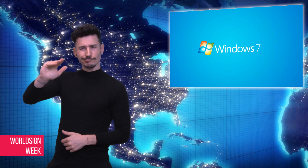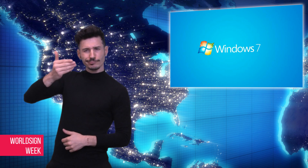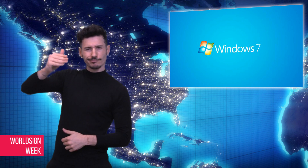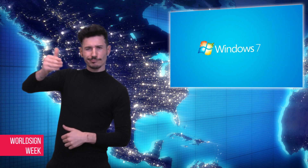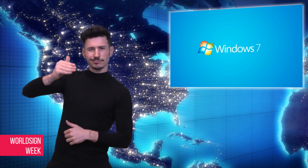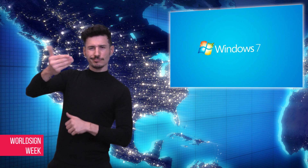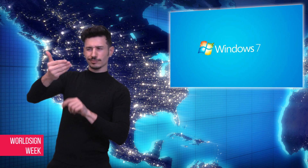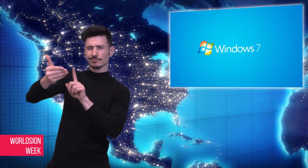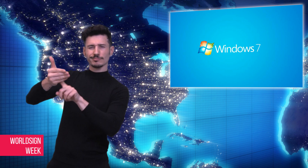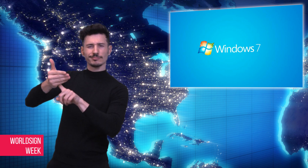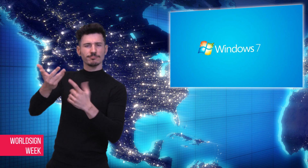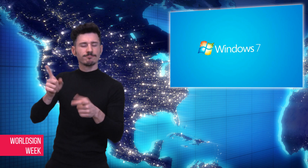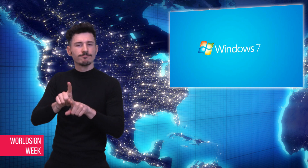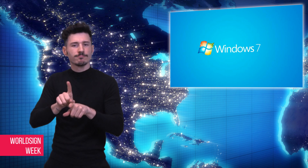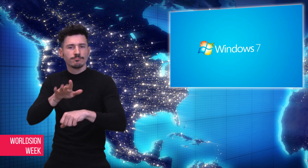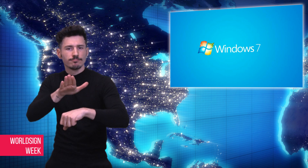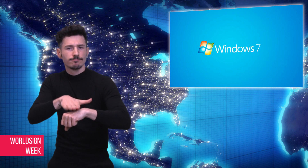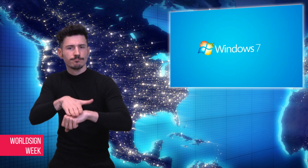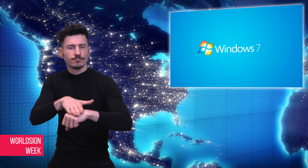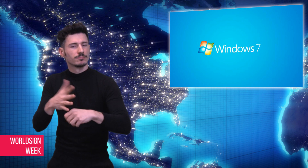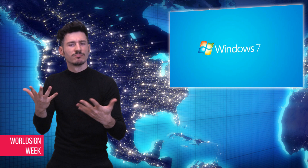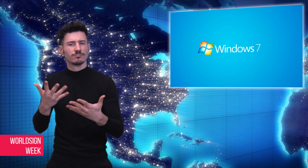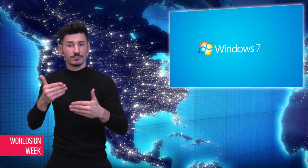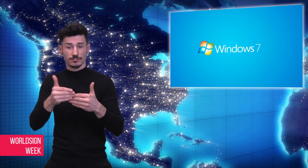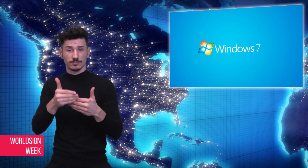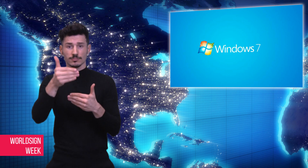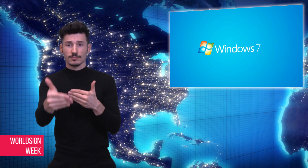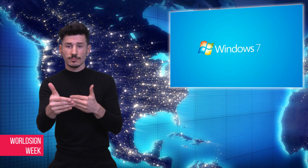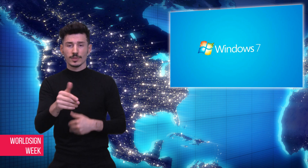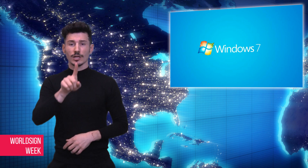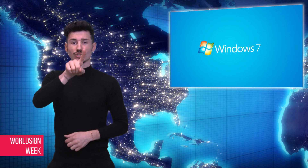are getting popup notifications on their